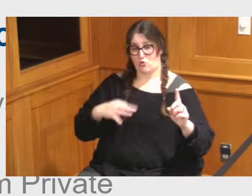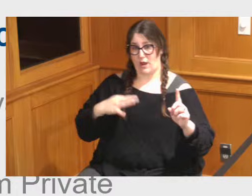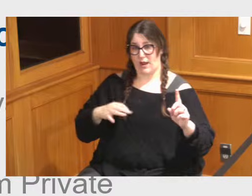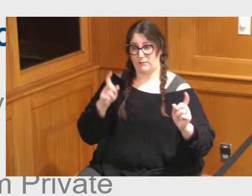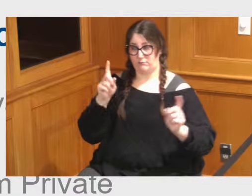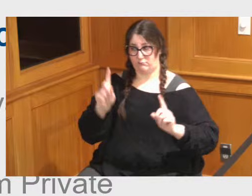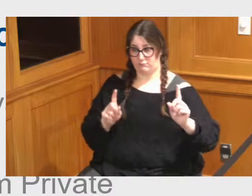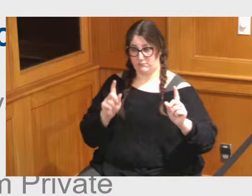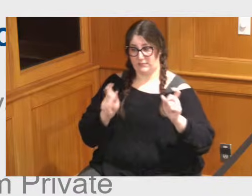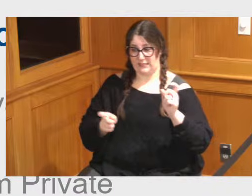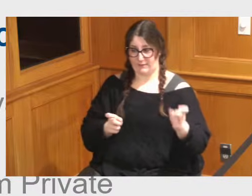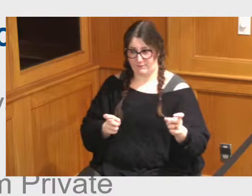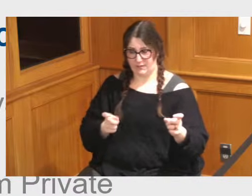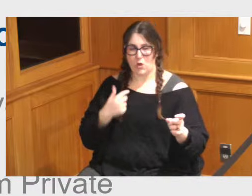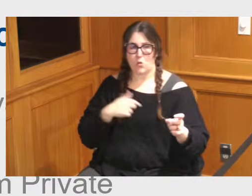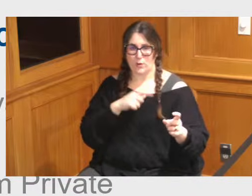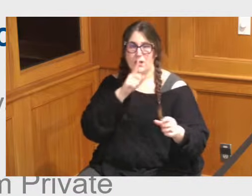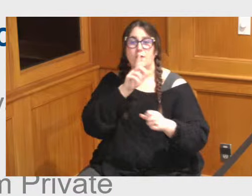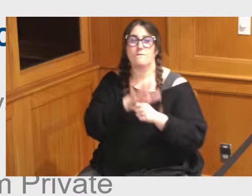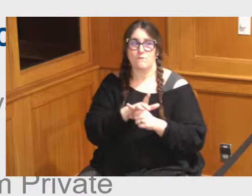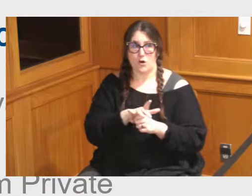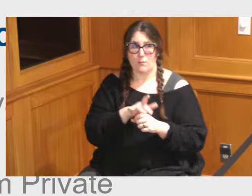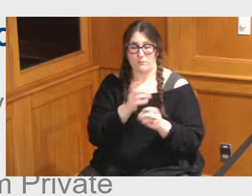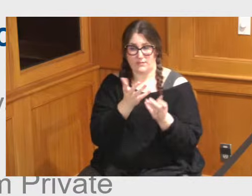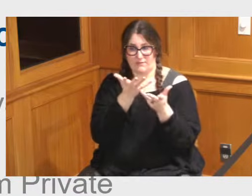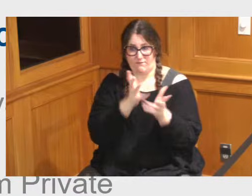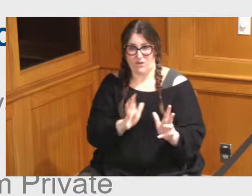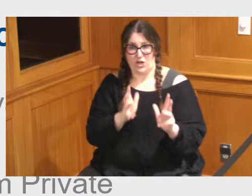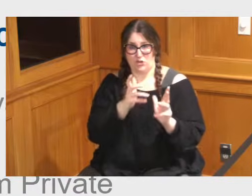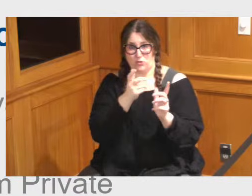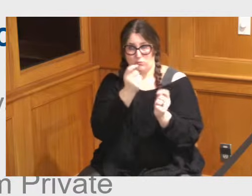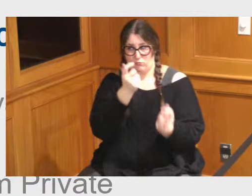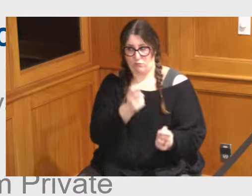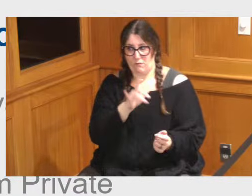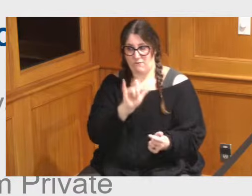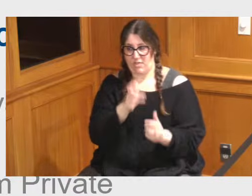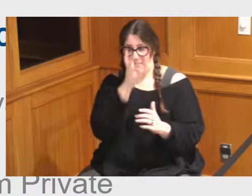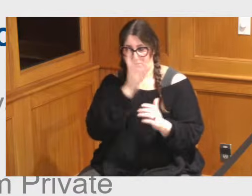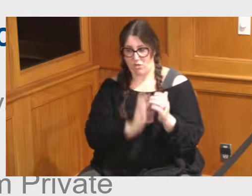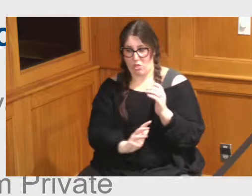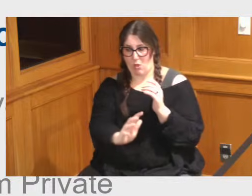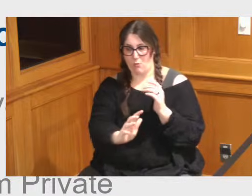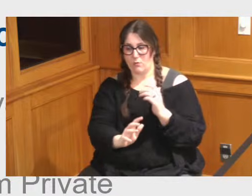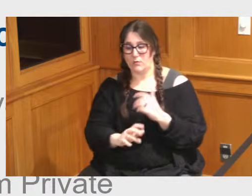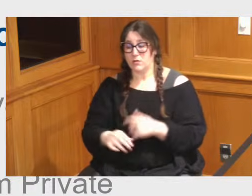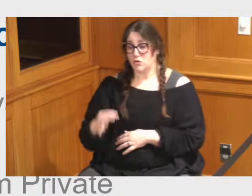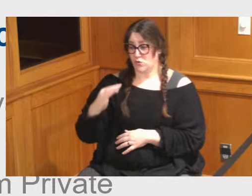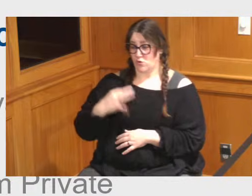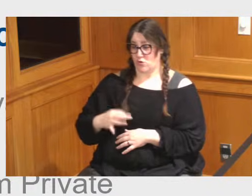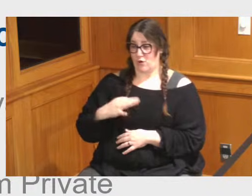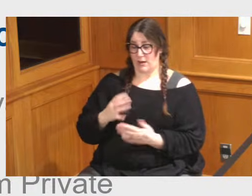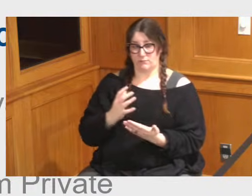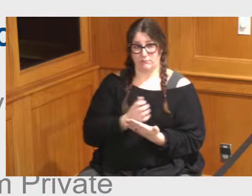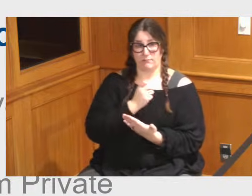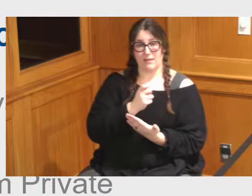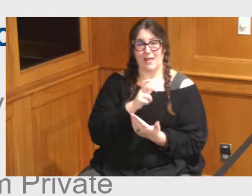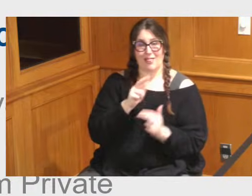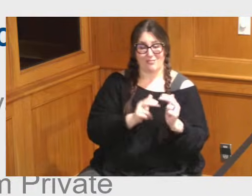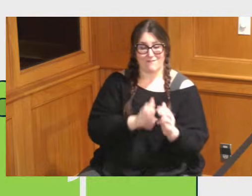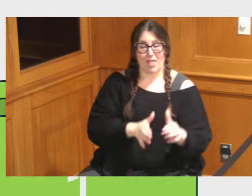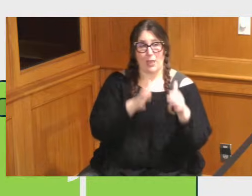that we've removed all that that flow with these credits achieved the development can proceed.